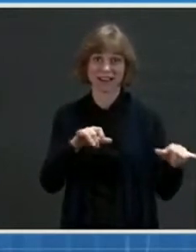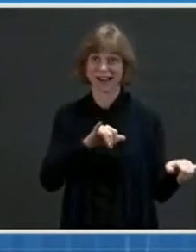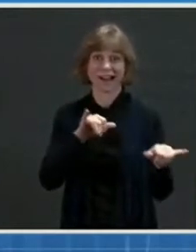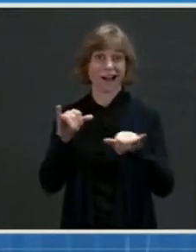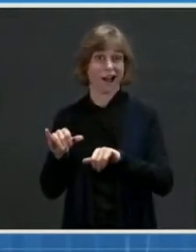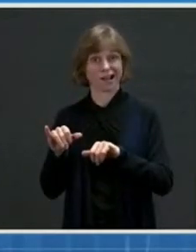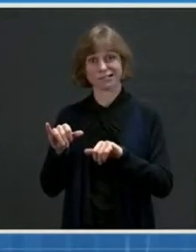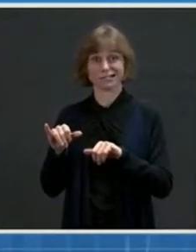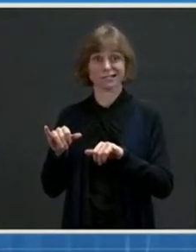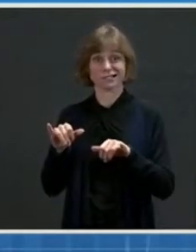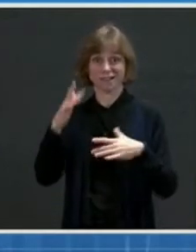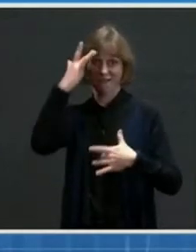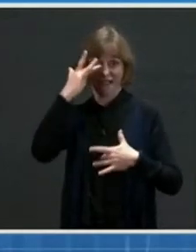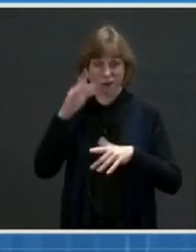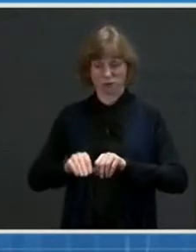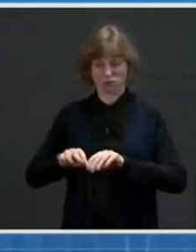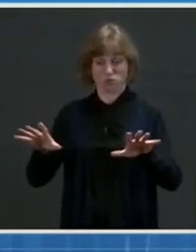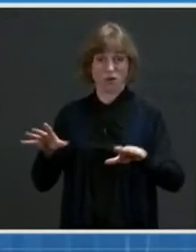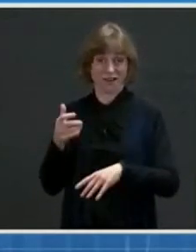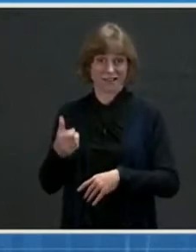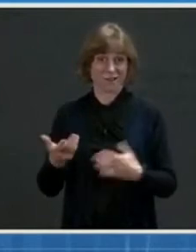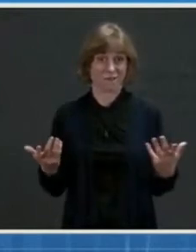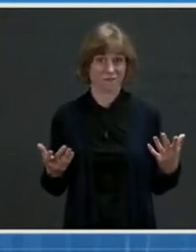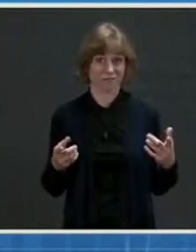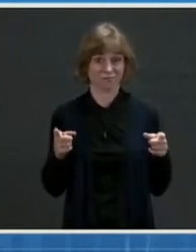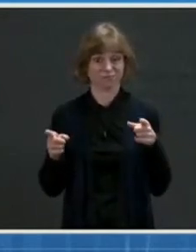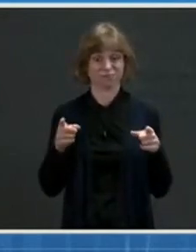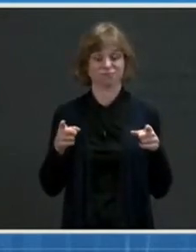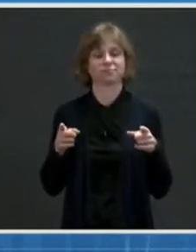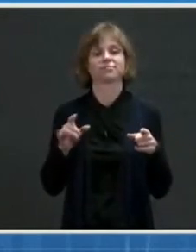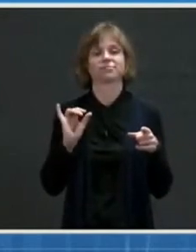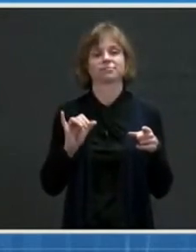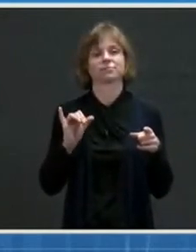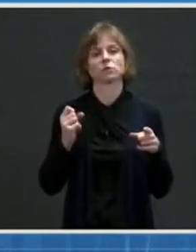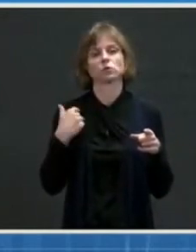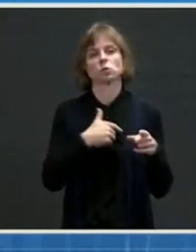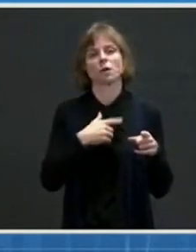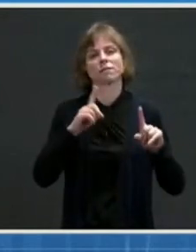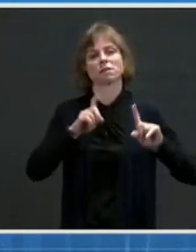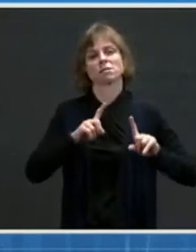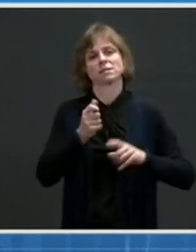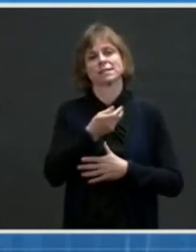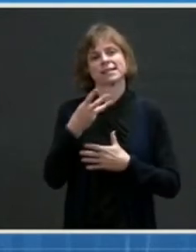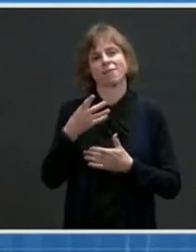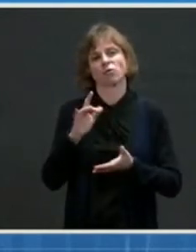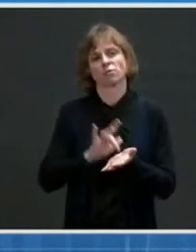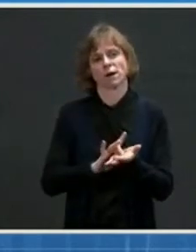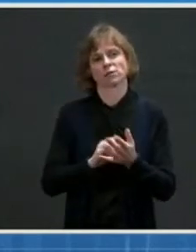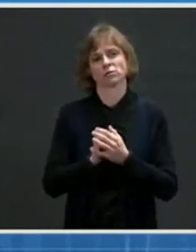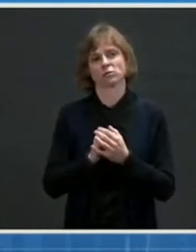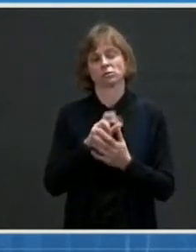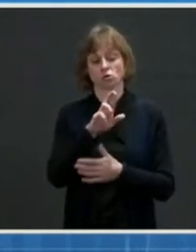MUCH TO THE MORBIDITY AND MORTALITY AS THE VIRUS REPLICATION ITSELF.